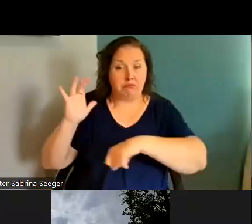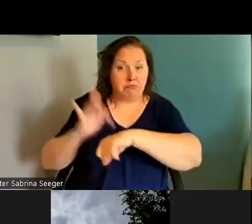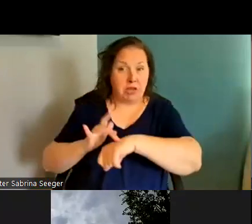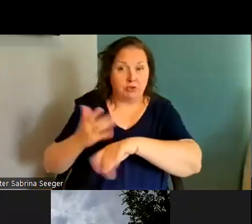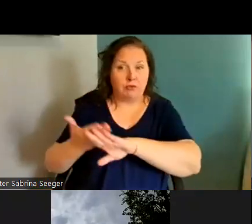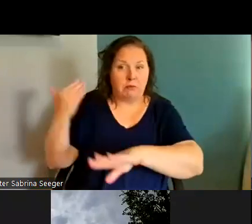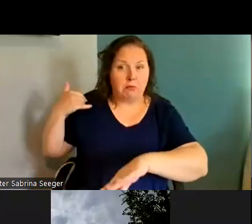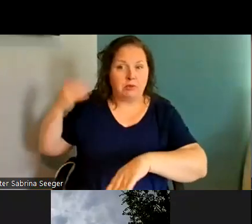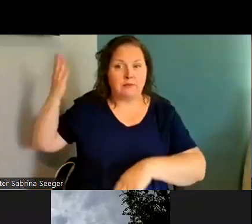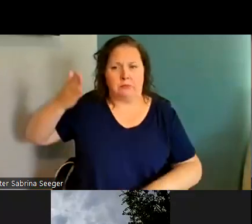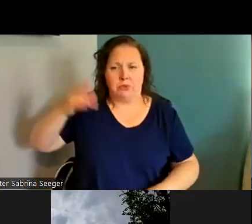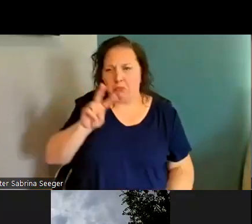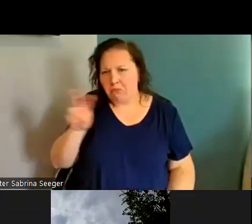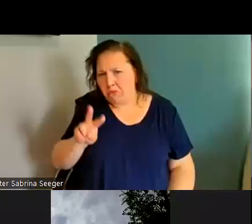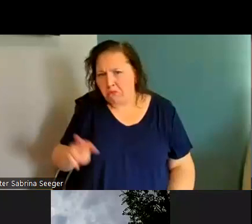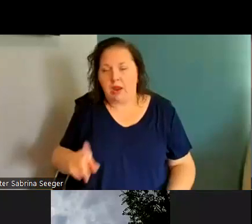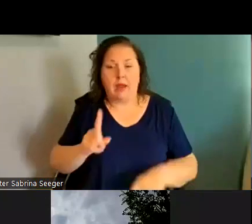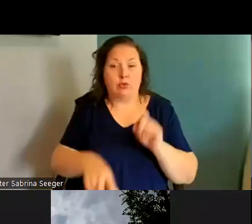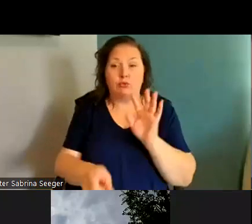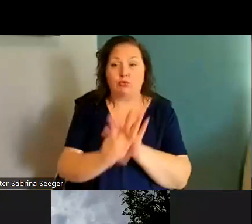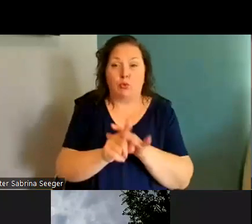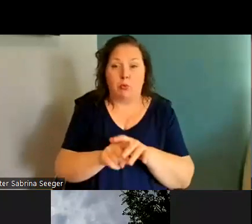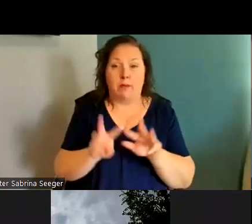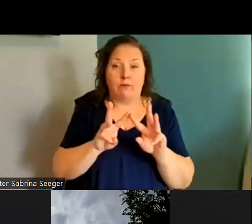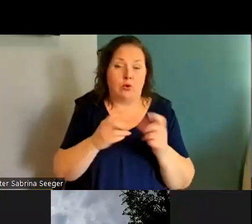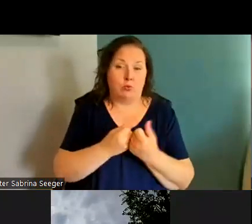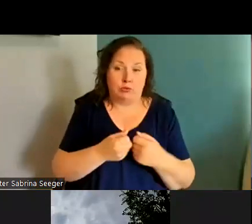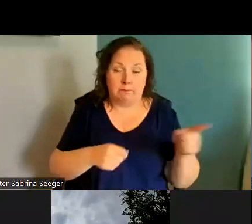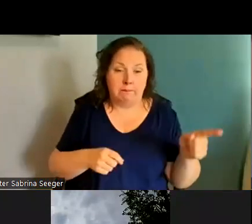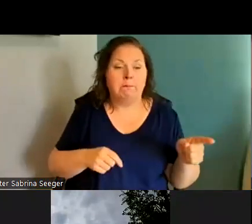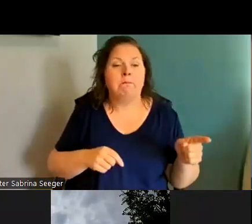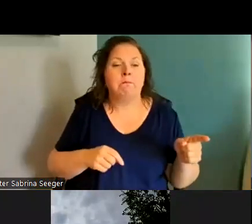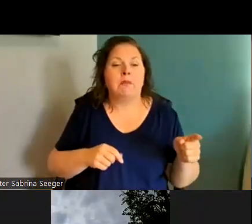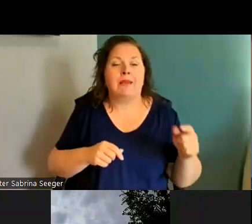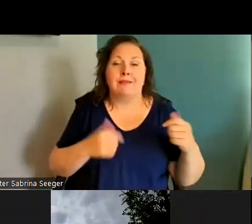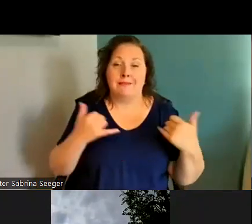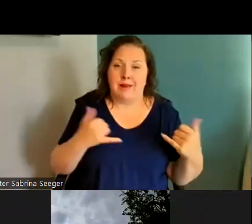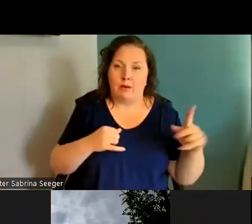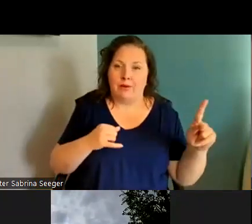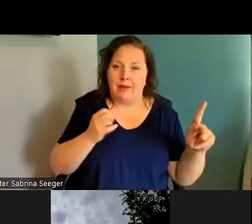if they were not able to attend. This year we released the K-12 evaluation implementation